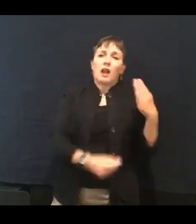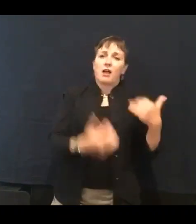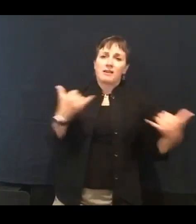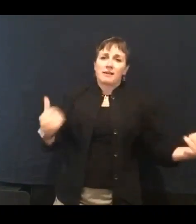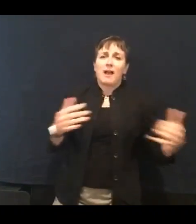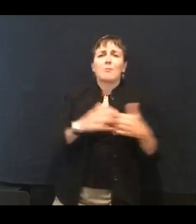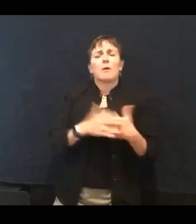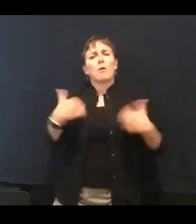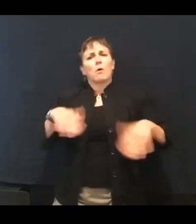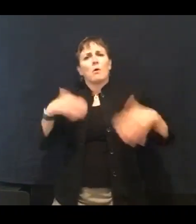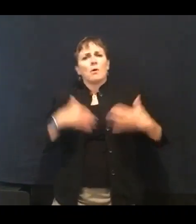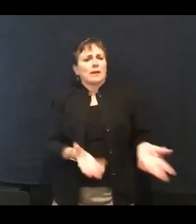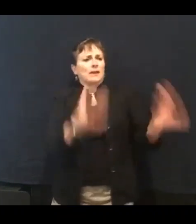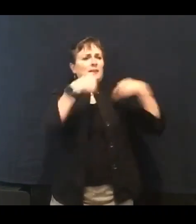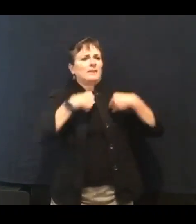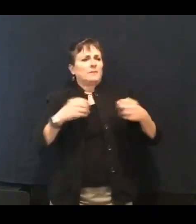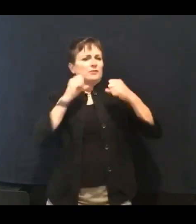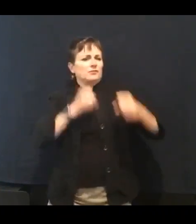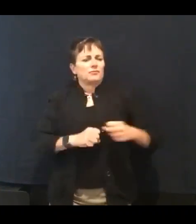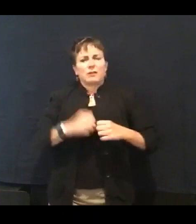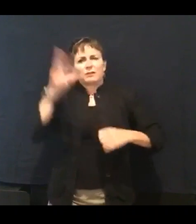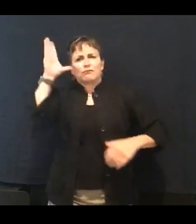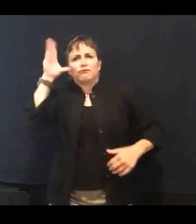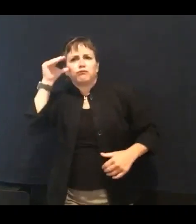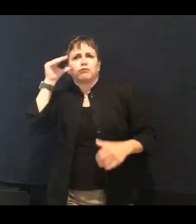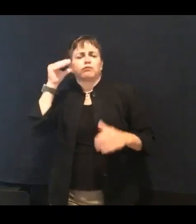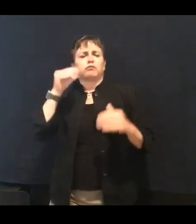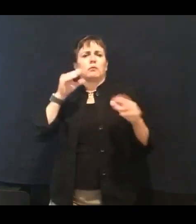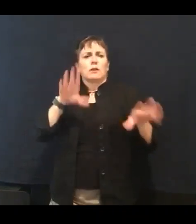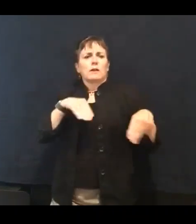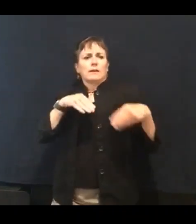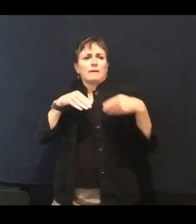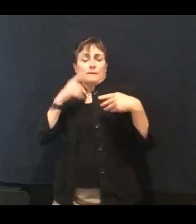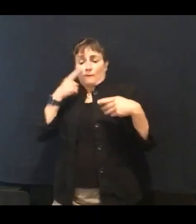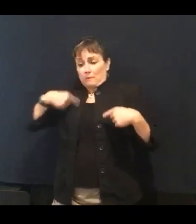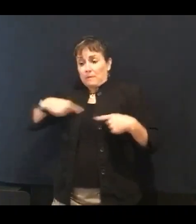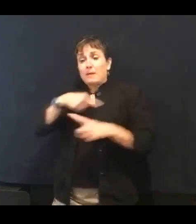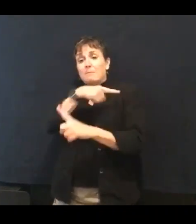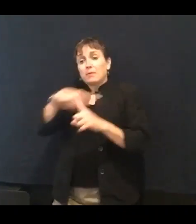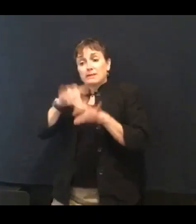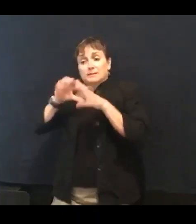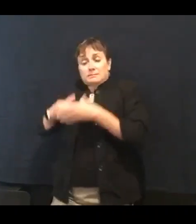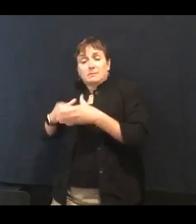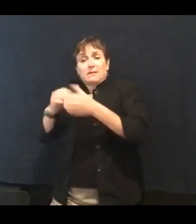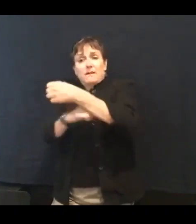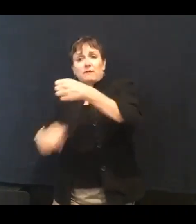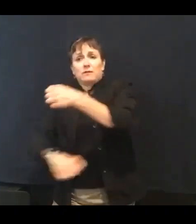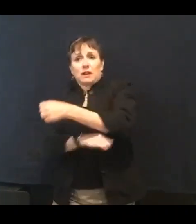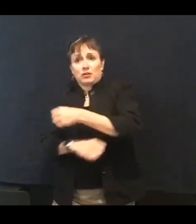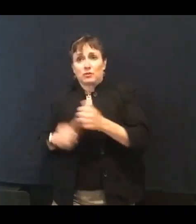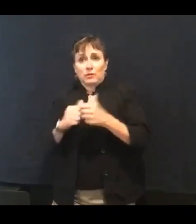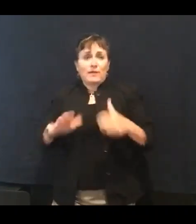that he instilled in me and the Initiative team without which we never would have made it this far.